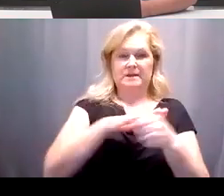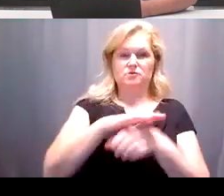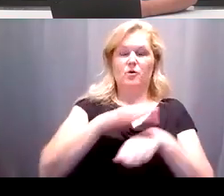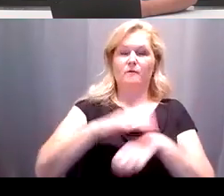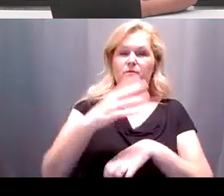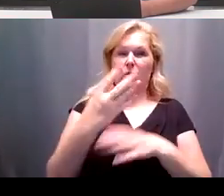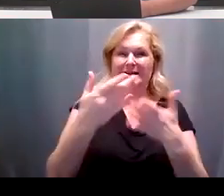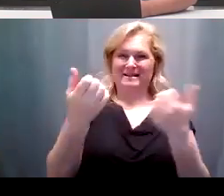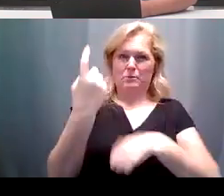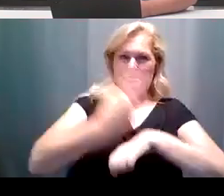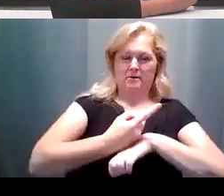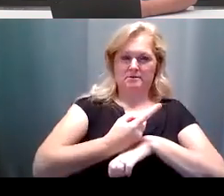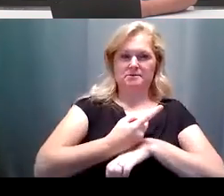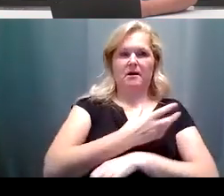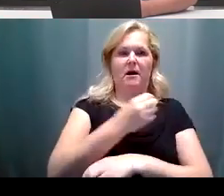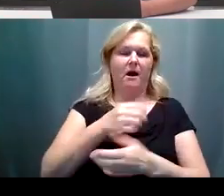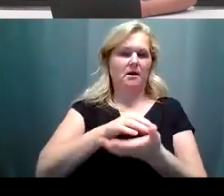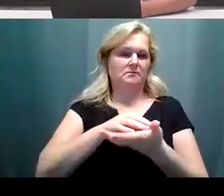on the election day